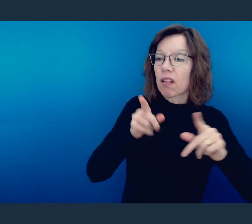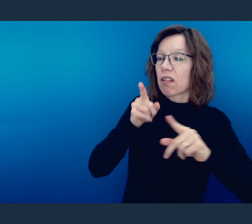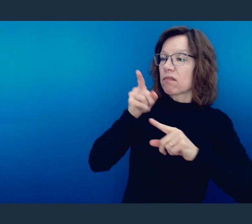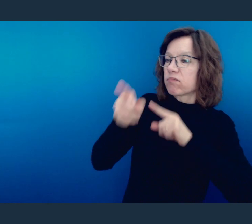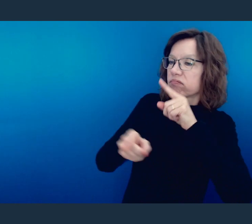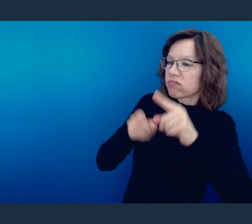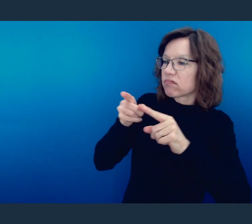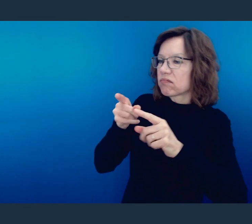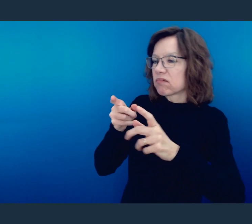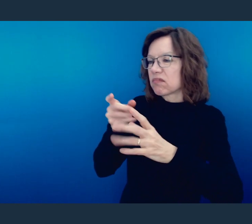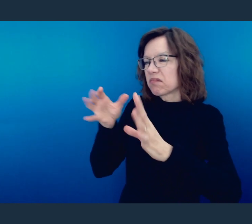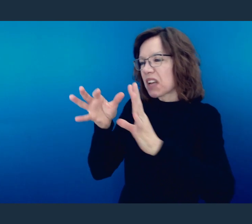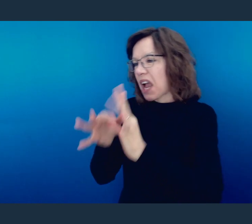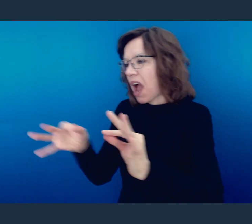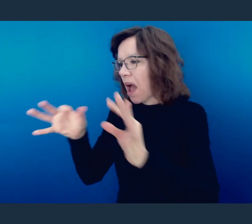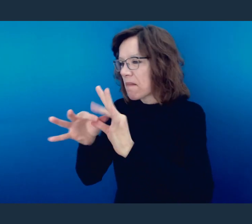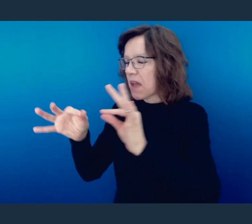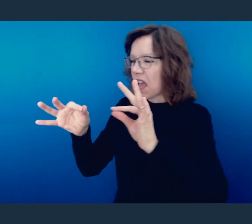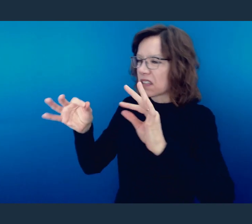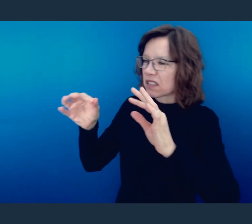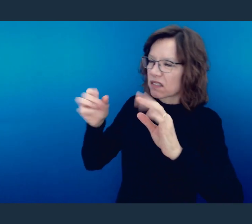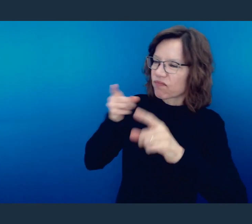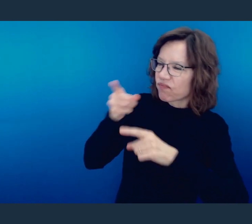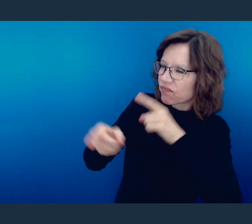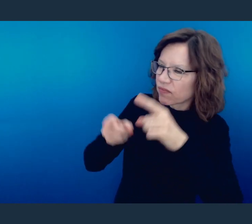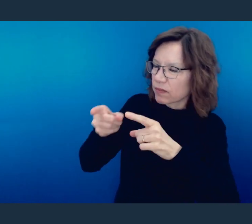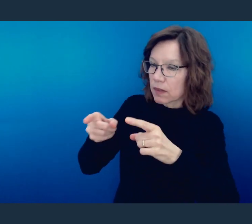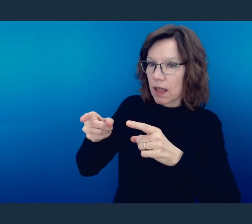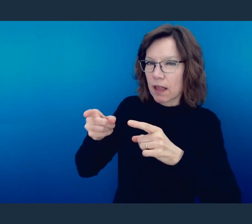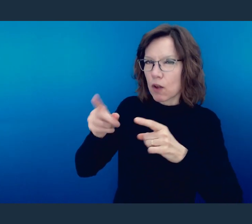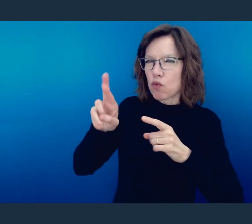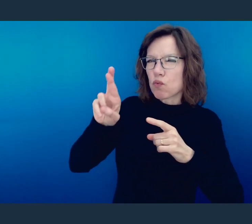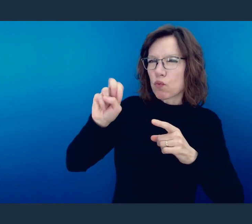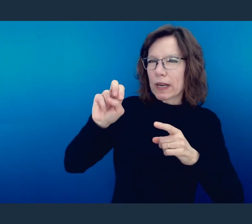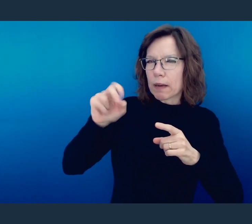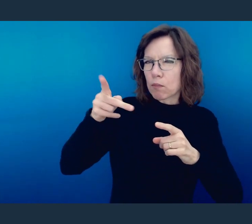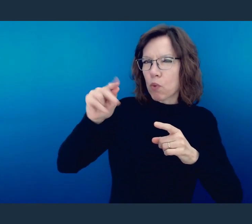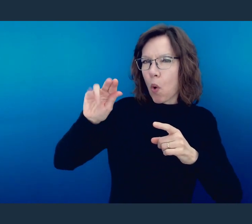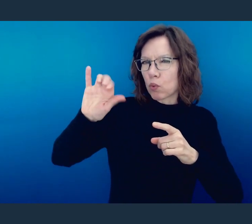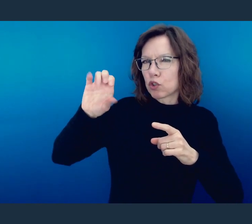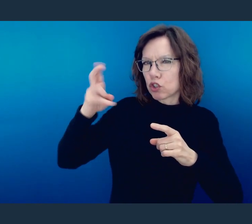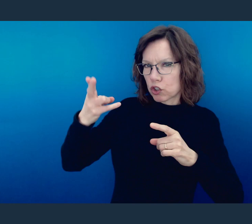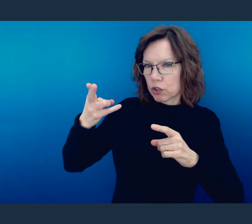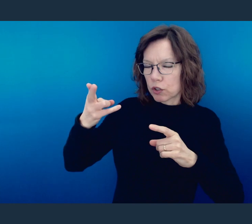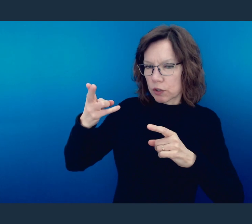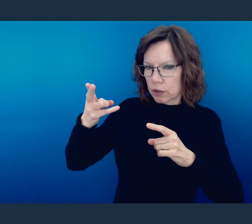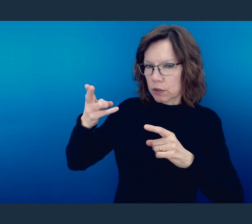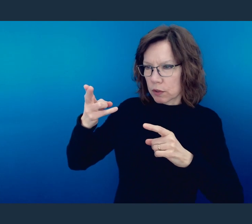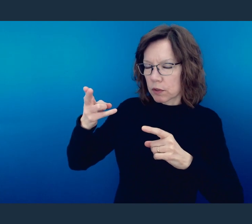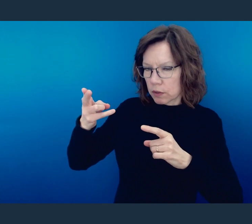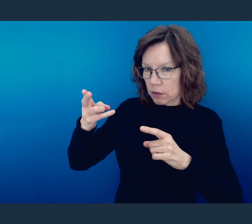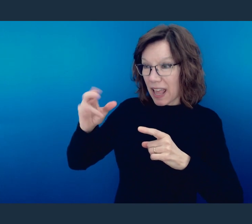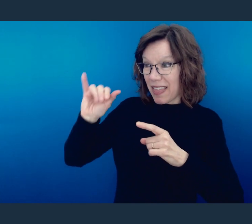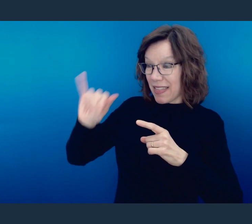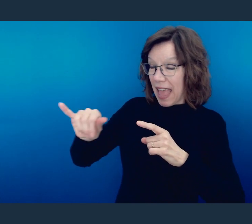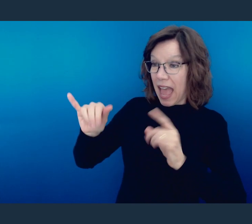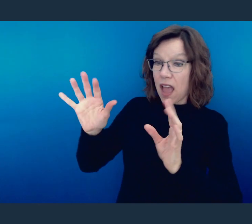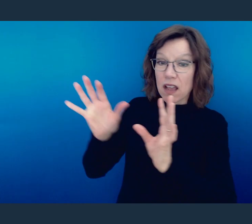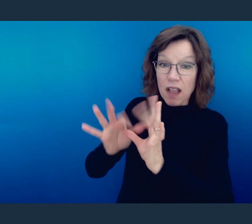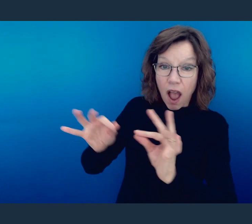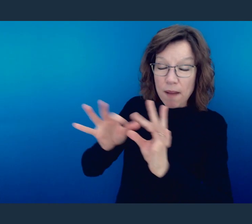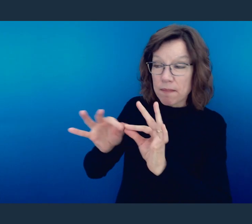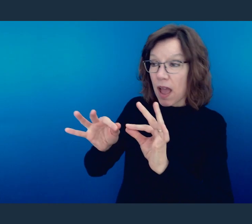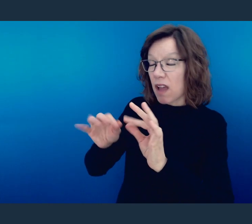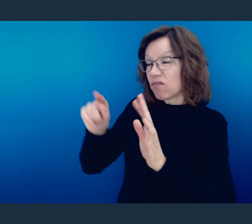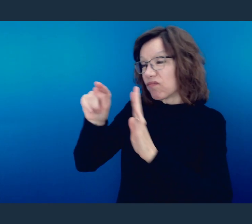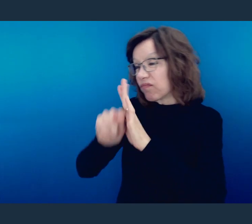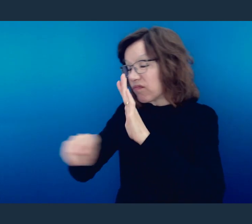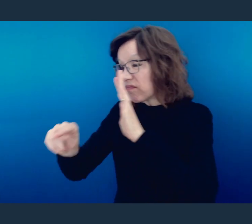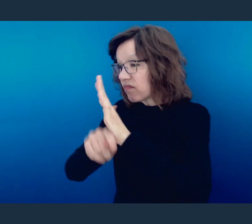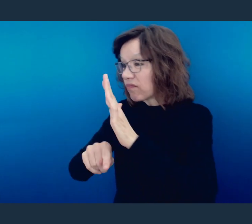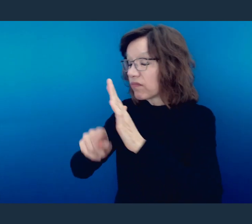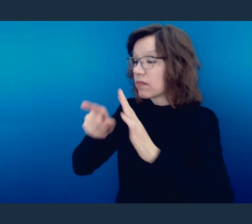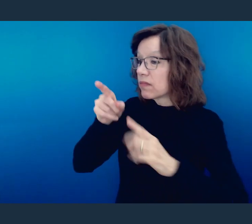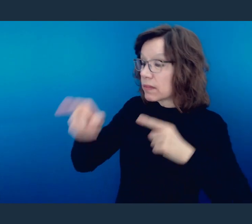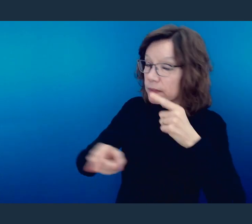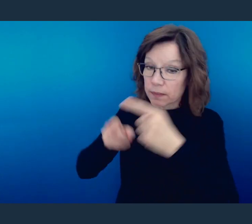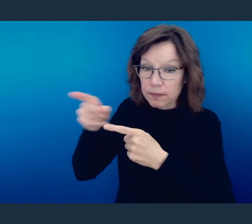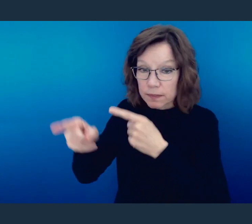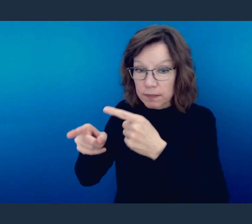and all the stuff that I went through, those are the reproaches. Those comments of those